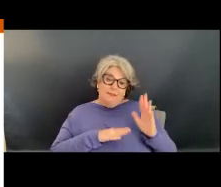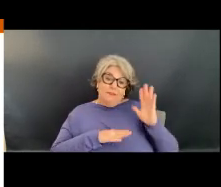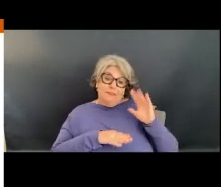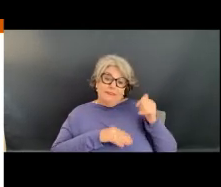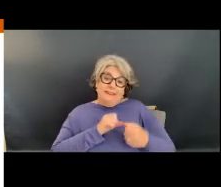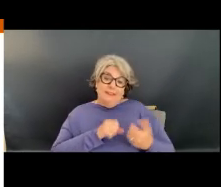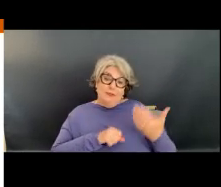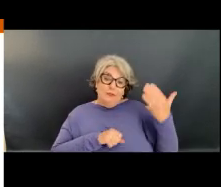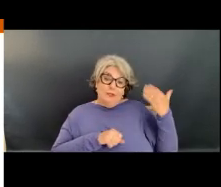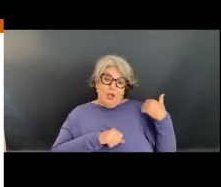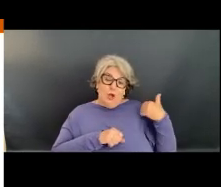Next slide.